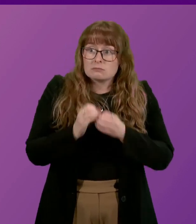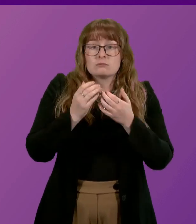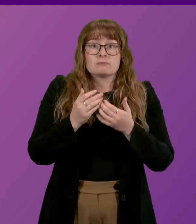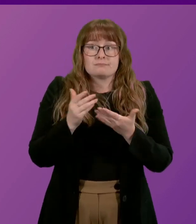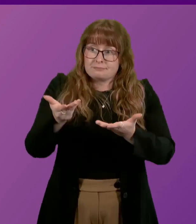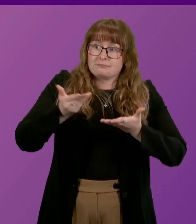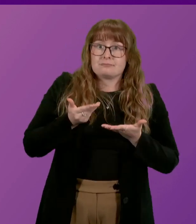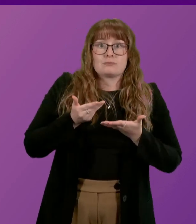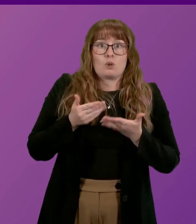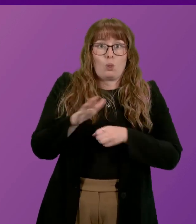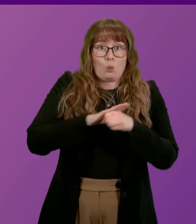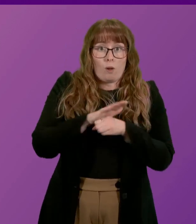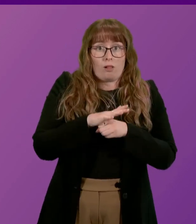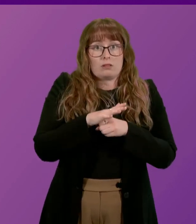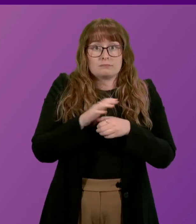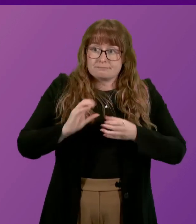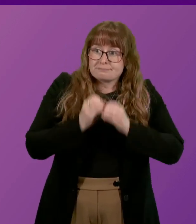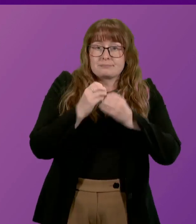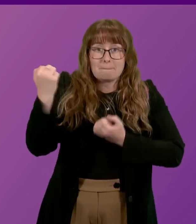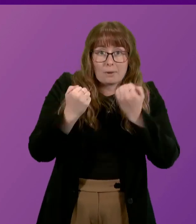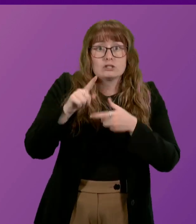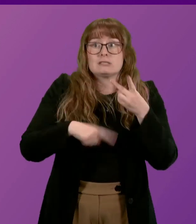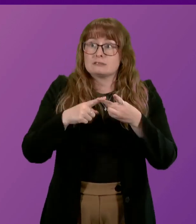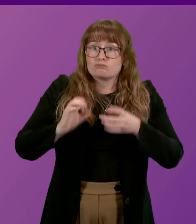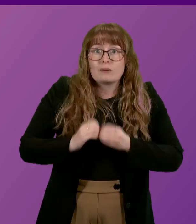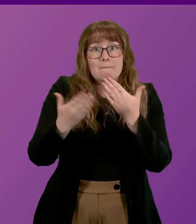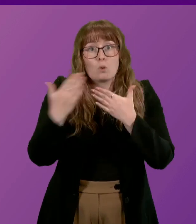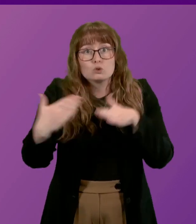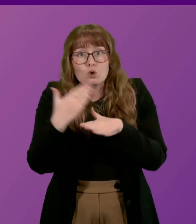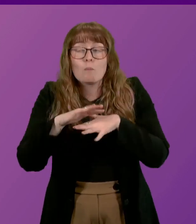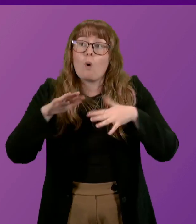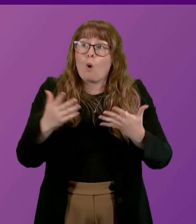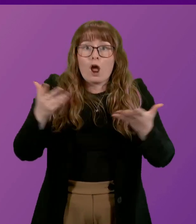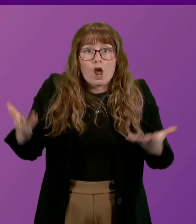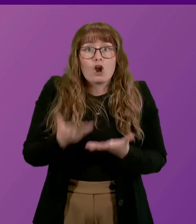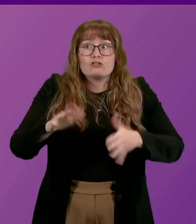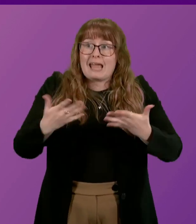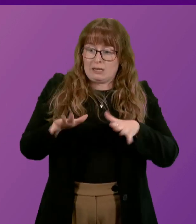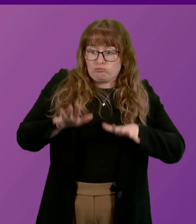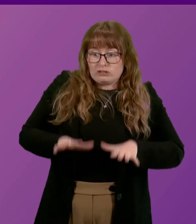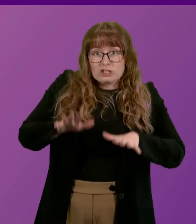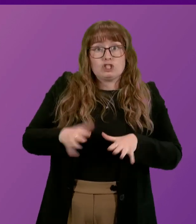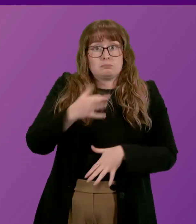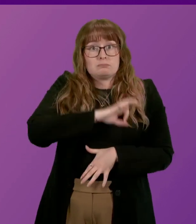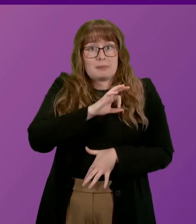of local content, job retention and creation, nor does it encourage any domestic economic benefit.”